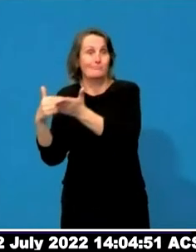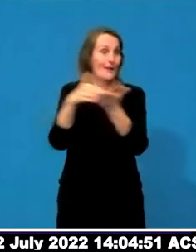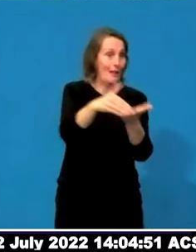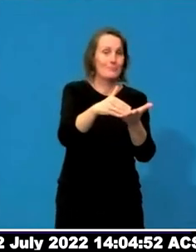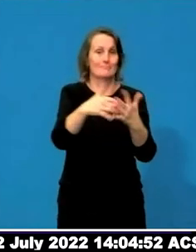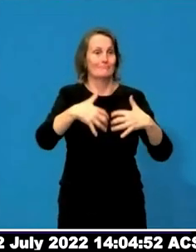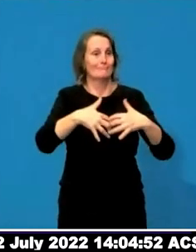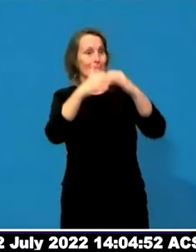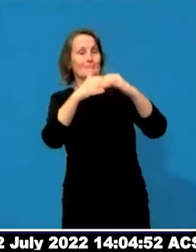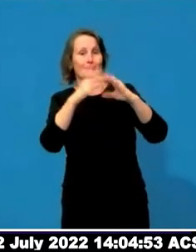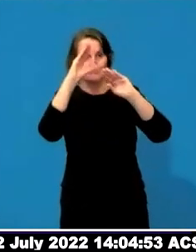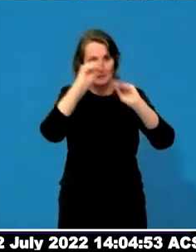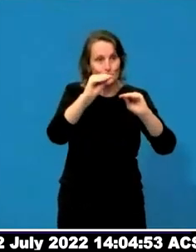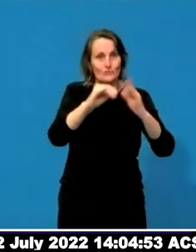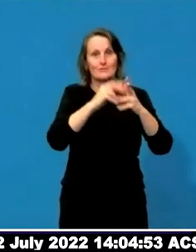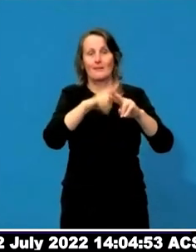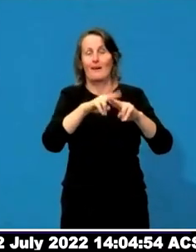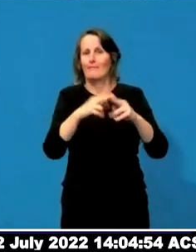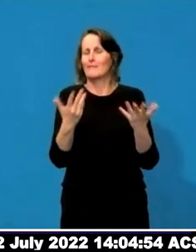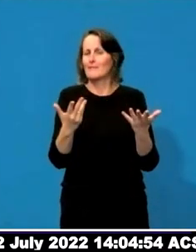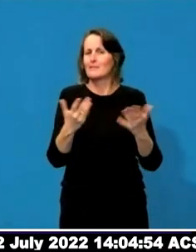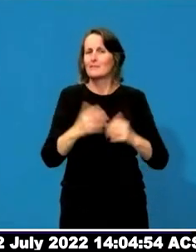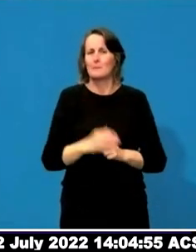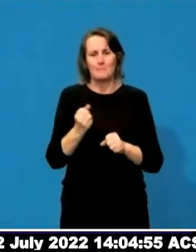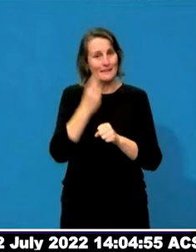to try and develop supports for people with disability.